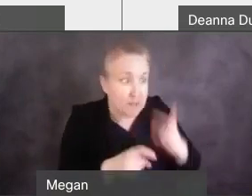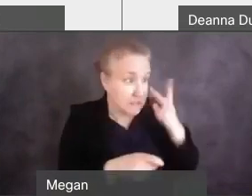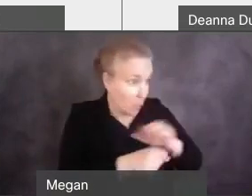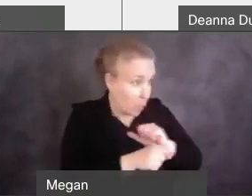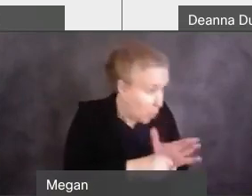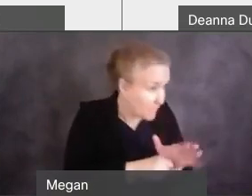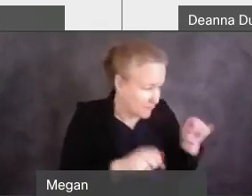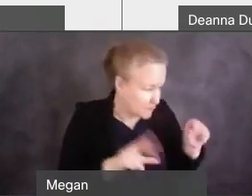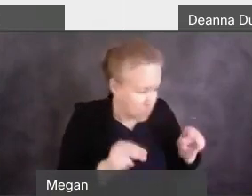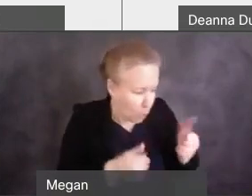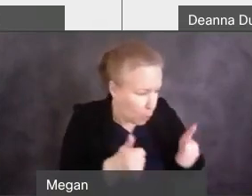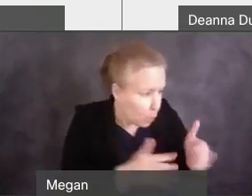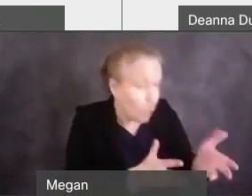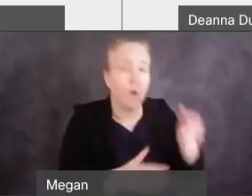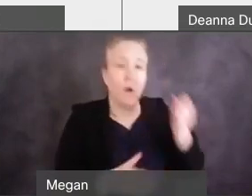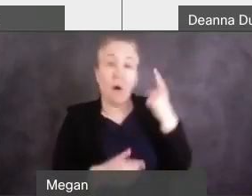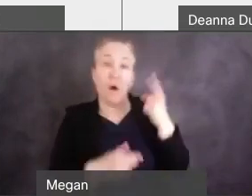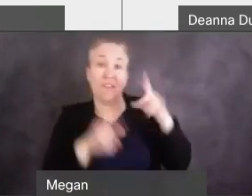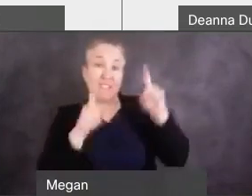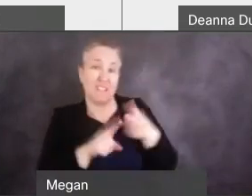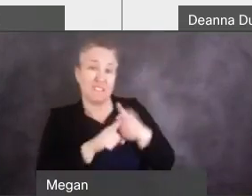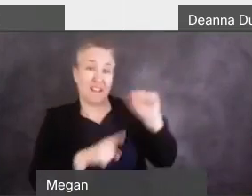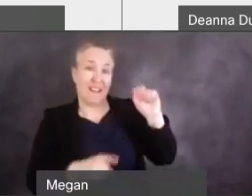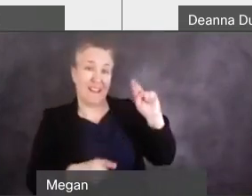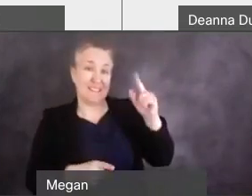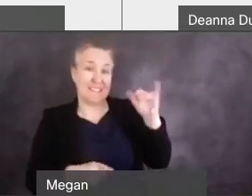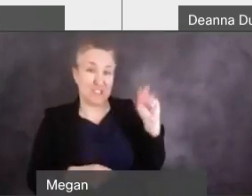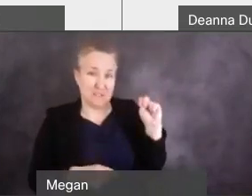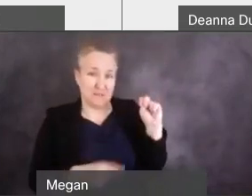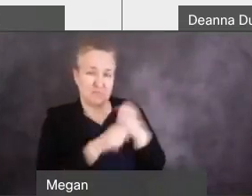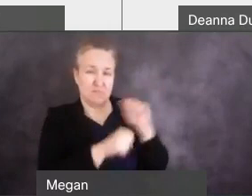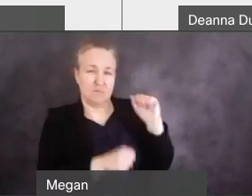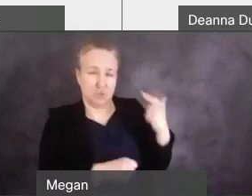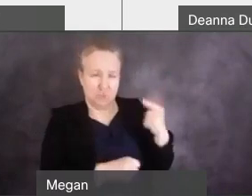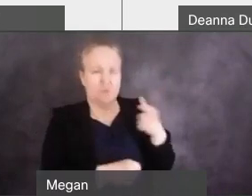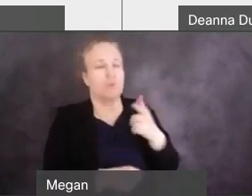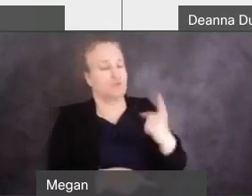These are antigen tests and so you're right, they do have a rate of false positives,